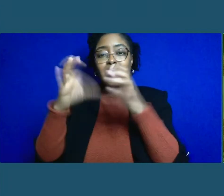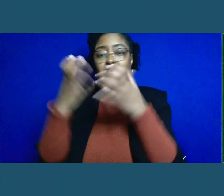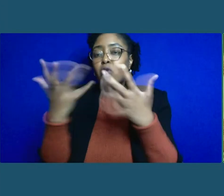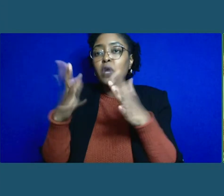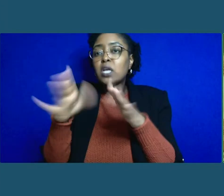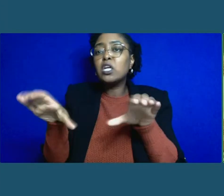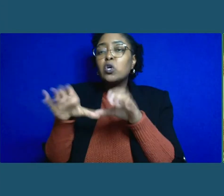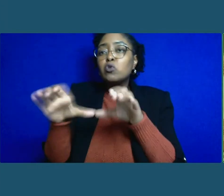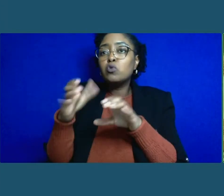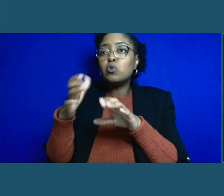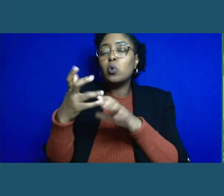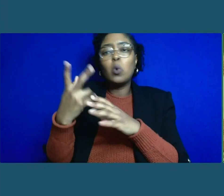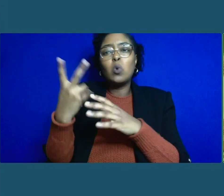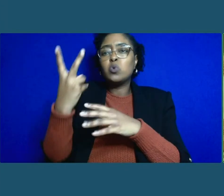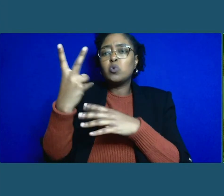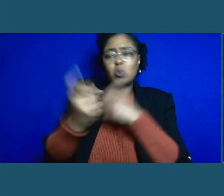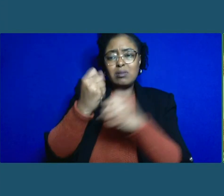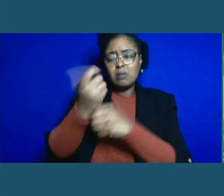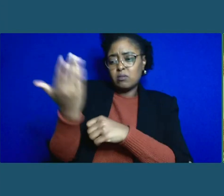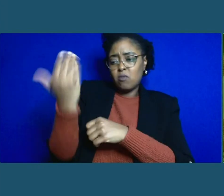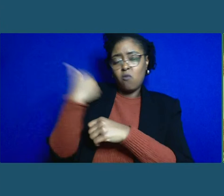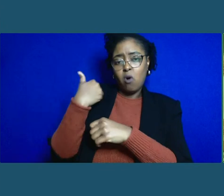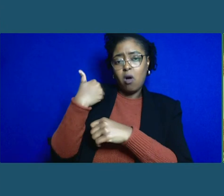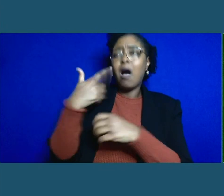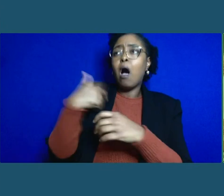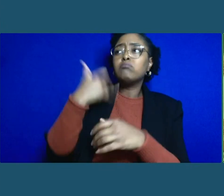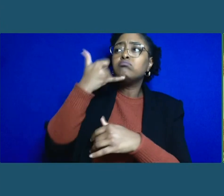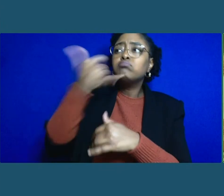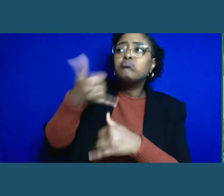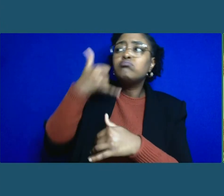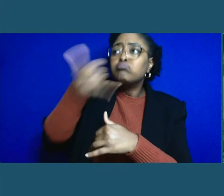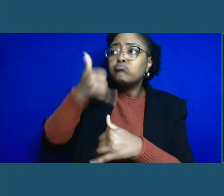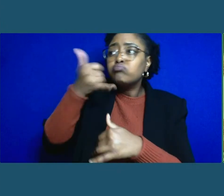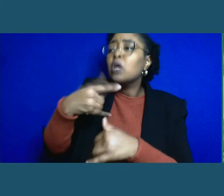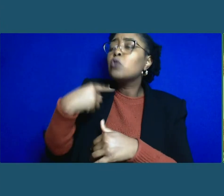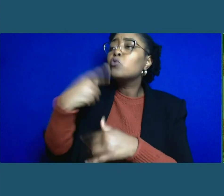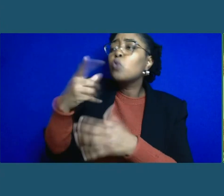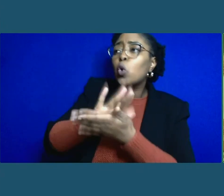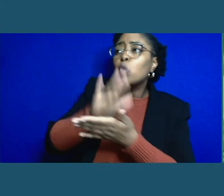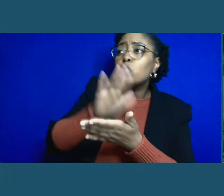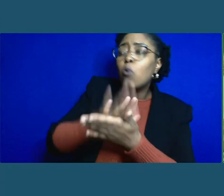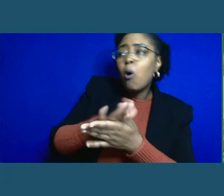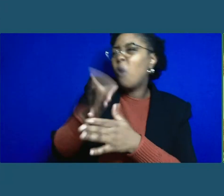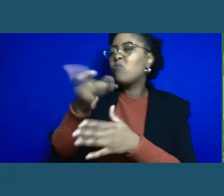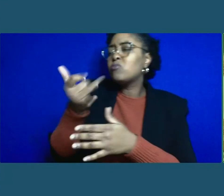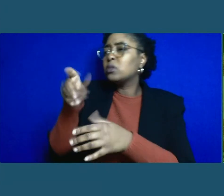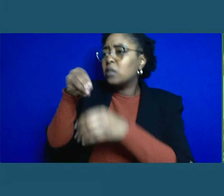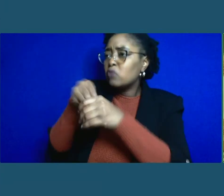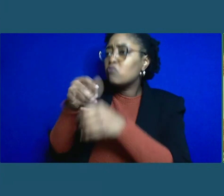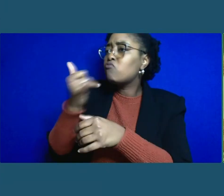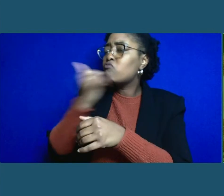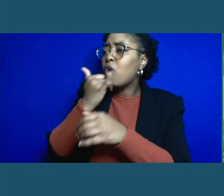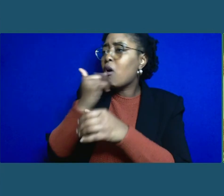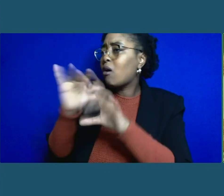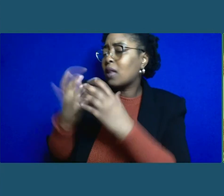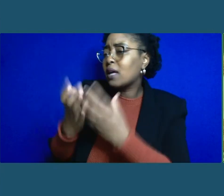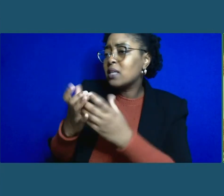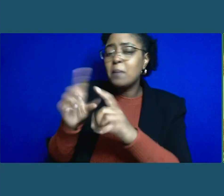material he had done over two years prior despite repeated calls and emails informing them